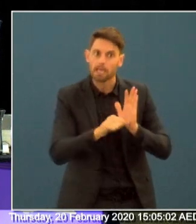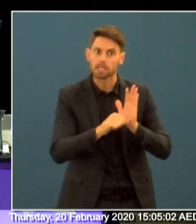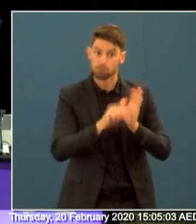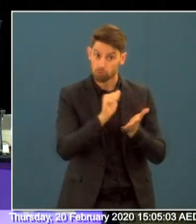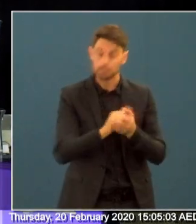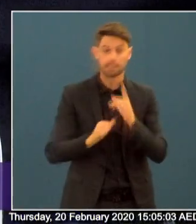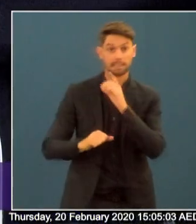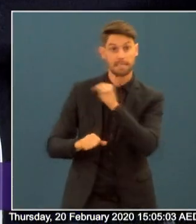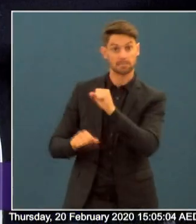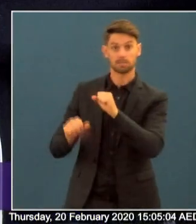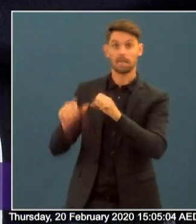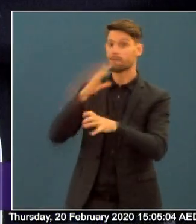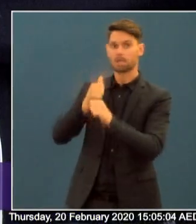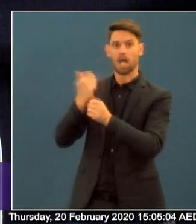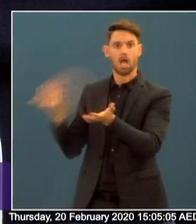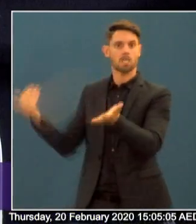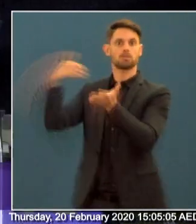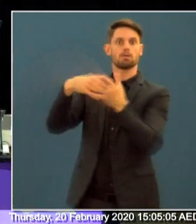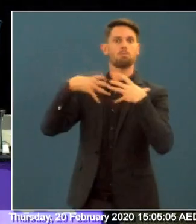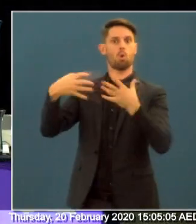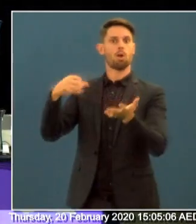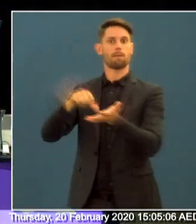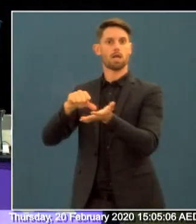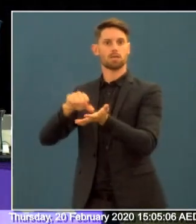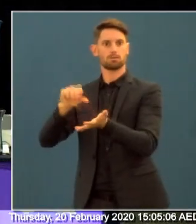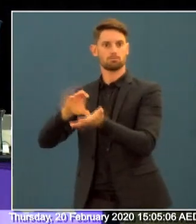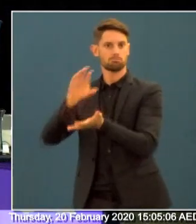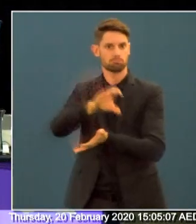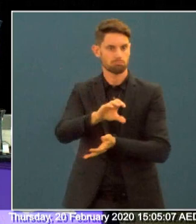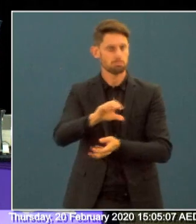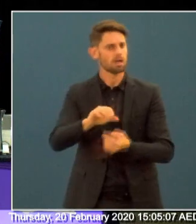Yes, that's my understanding. And can you just tell us, roughly, what the budget is for...